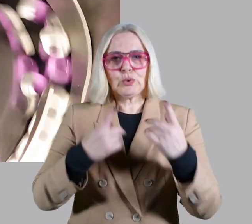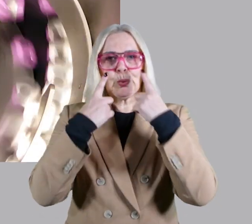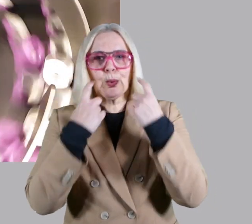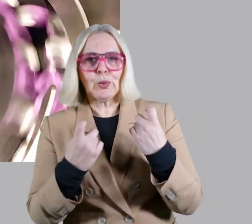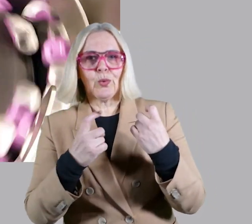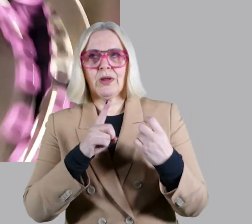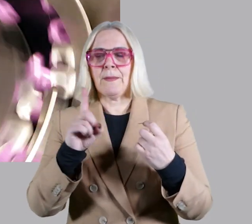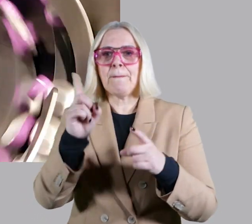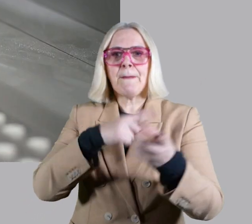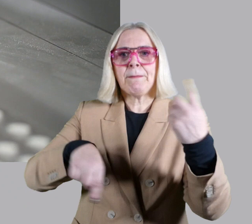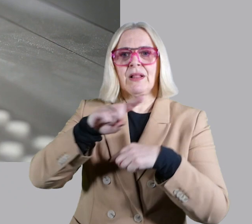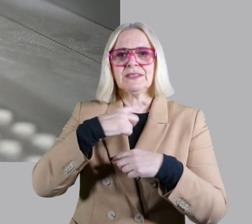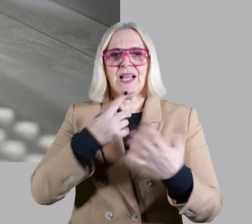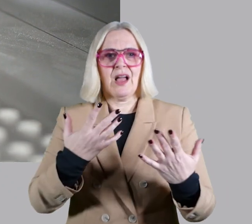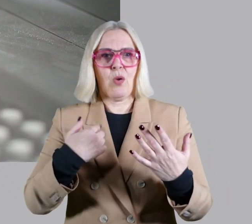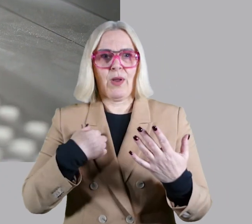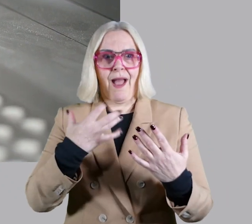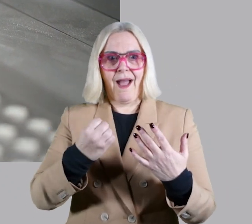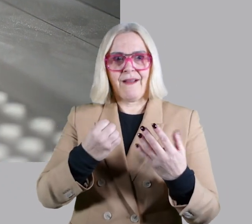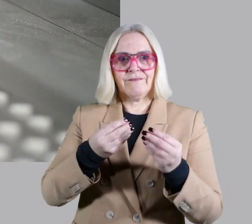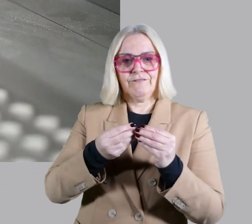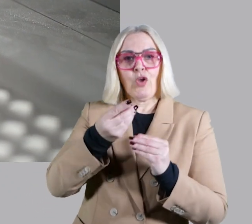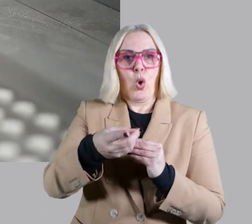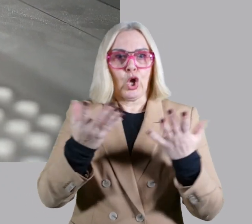come knocking on the door and say, we have X for you, we have Y for you,